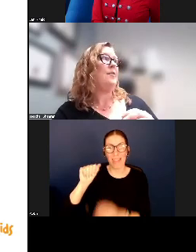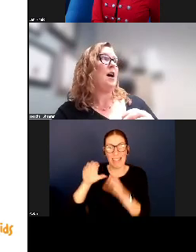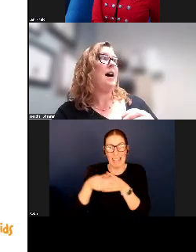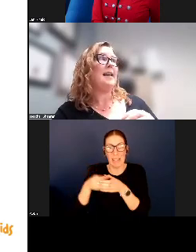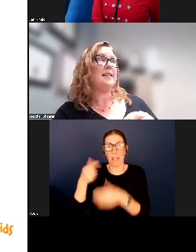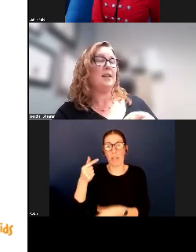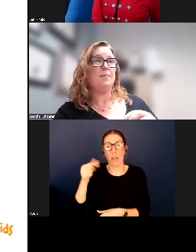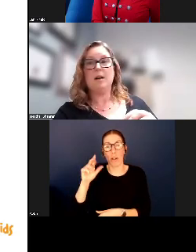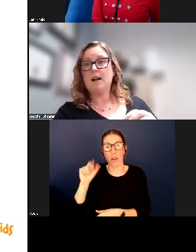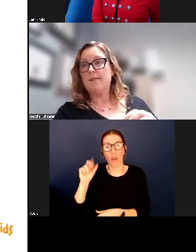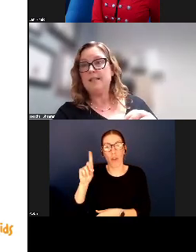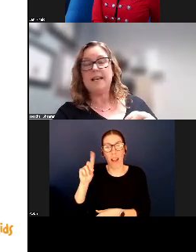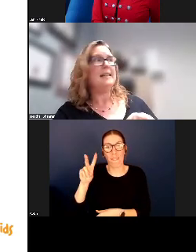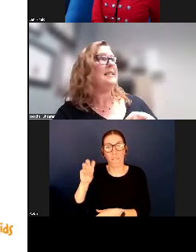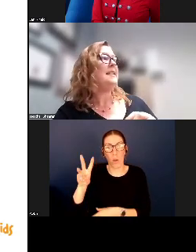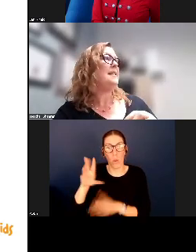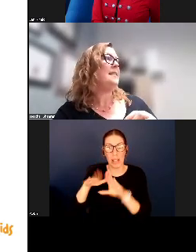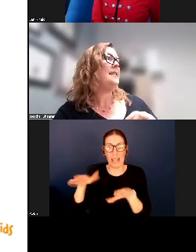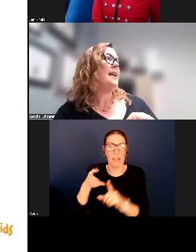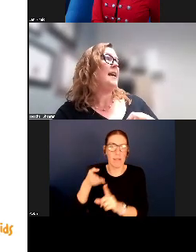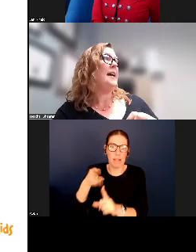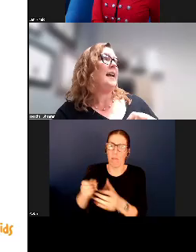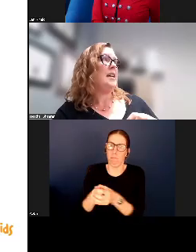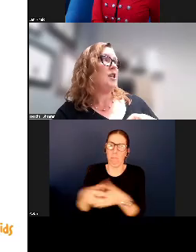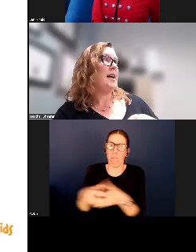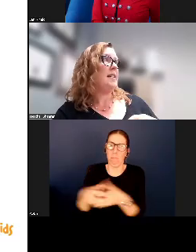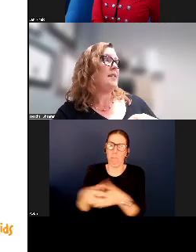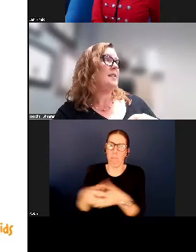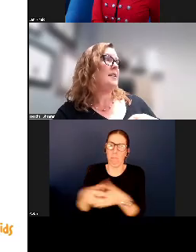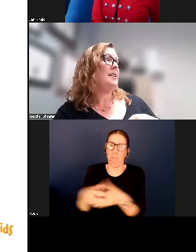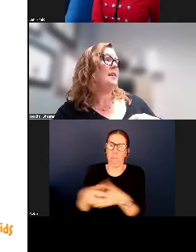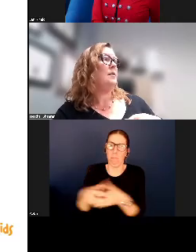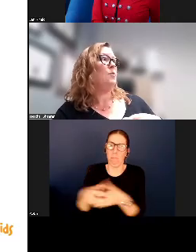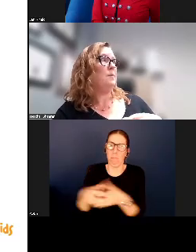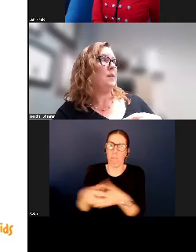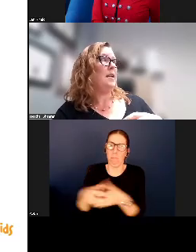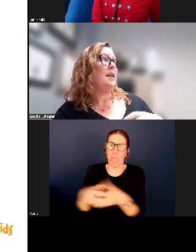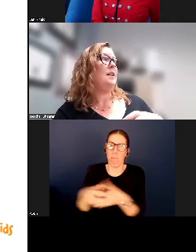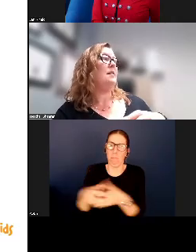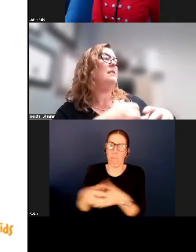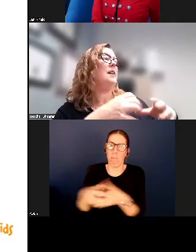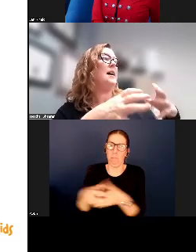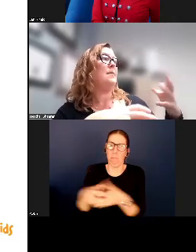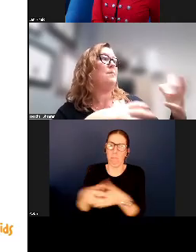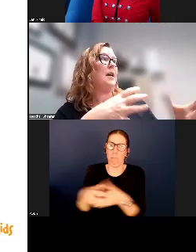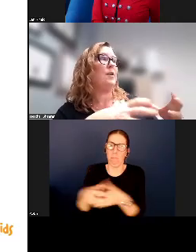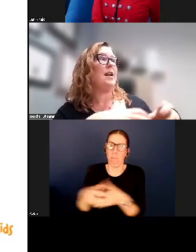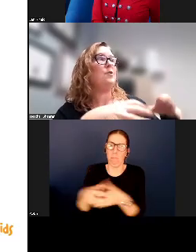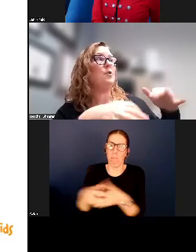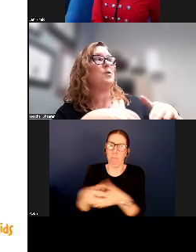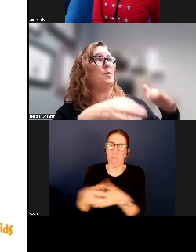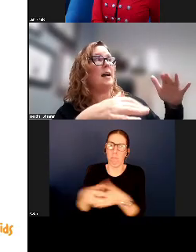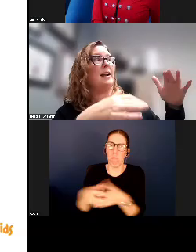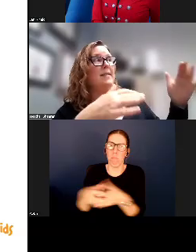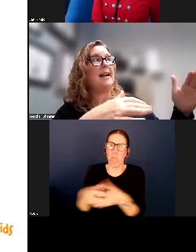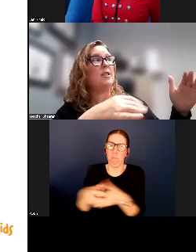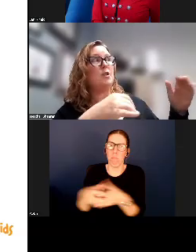had the highest number of attendees. Ajax, Whitby, um Pickering, those were kind of next